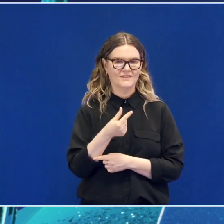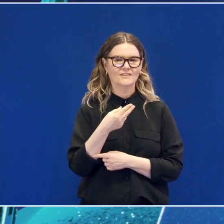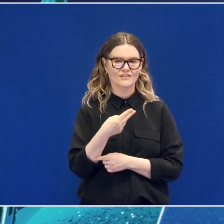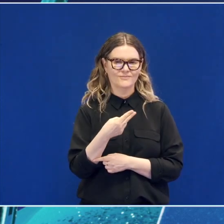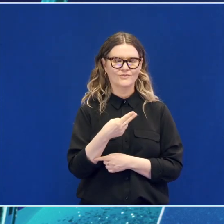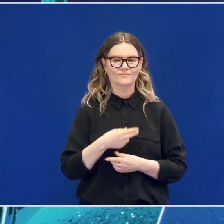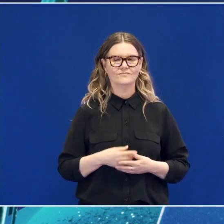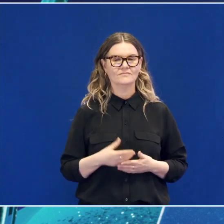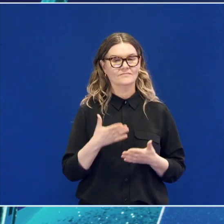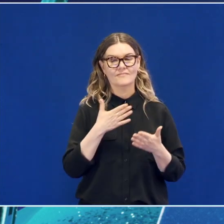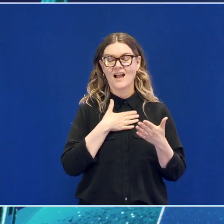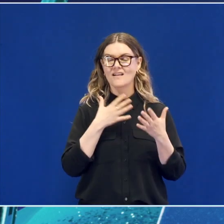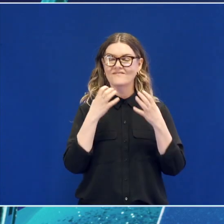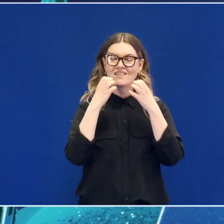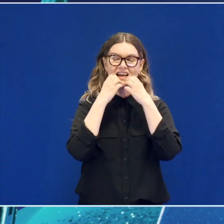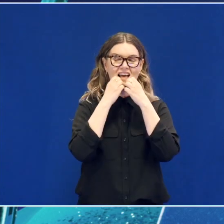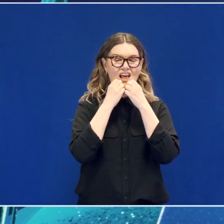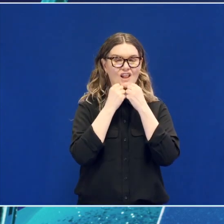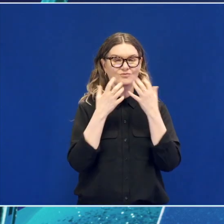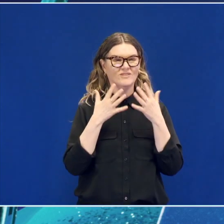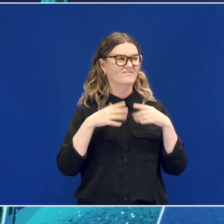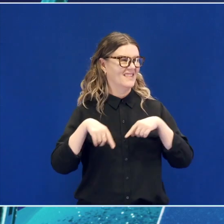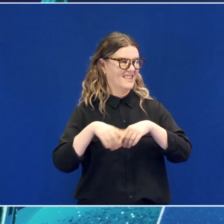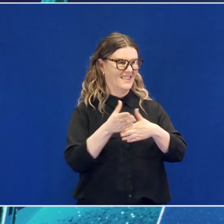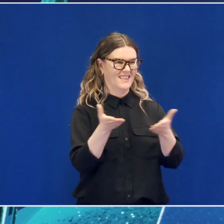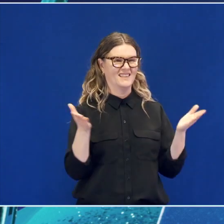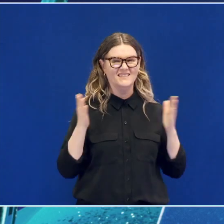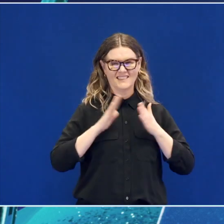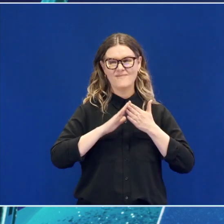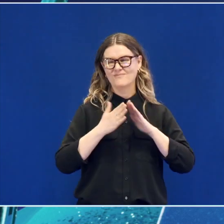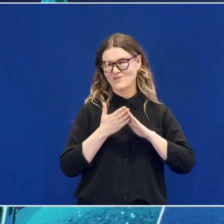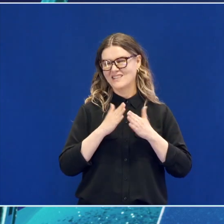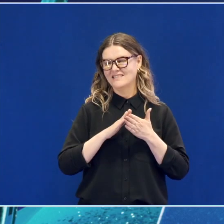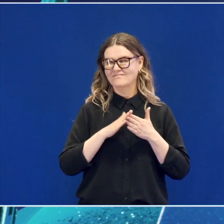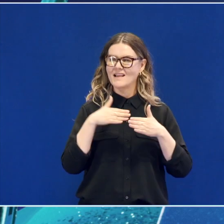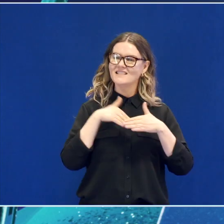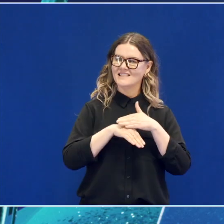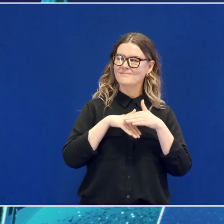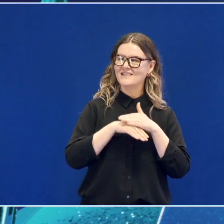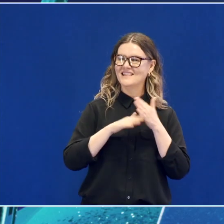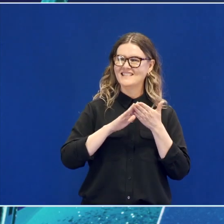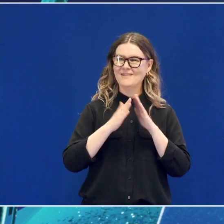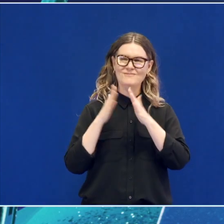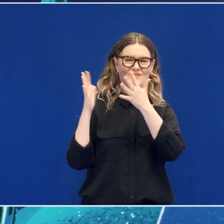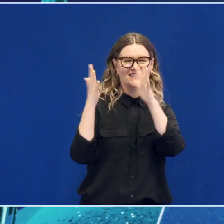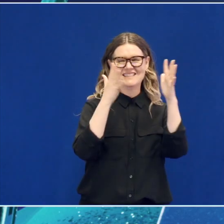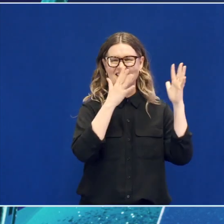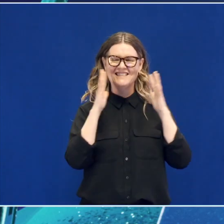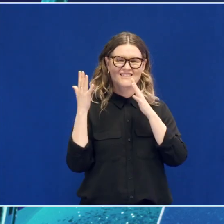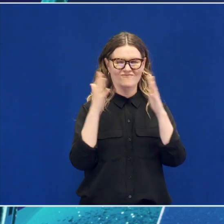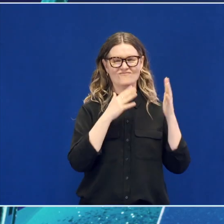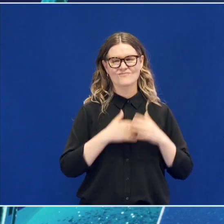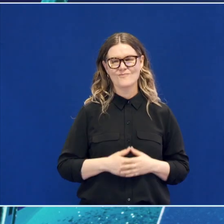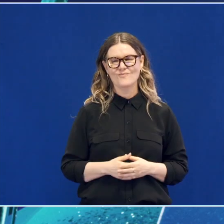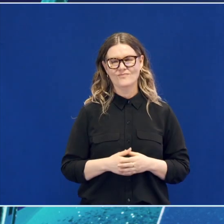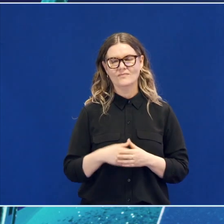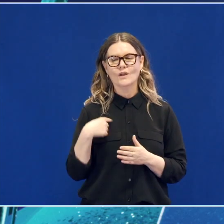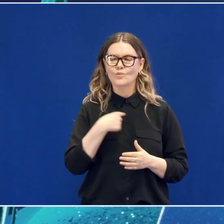I mean, it's great to be in person with you all here and, yeah, we need just more IRL community. I love it.